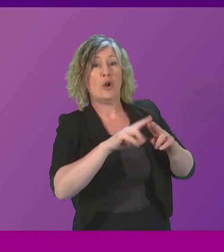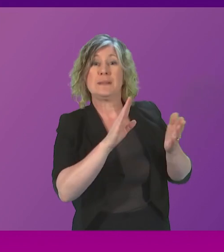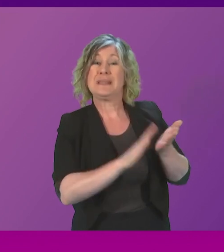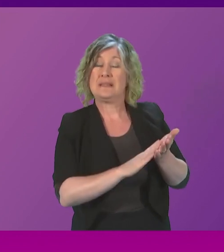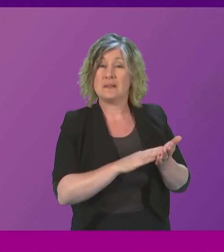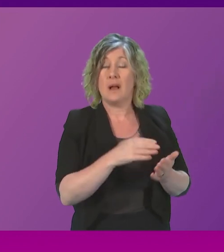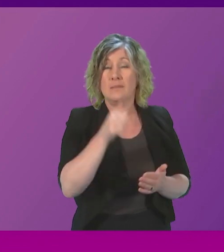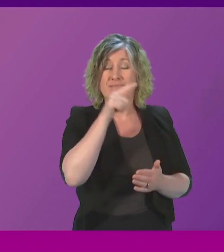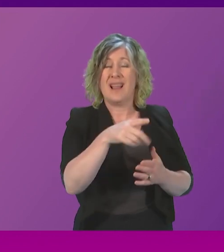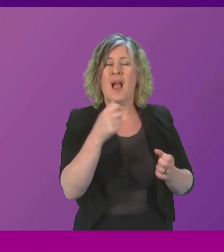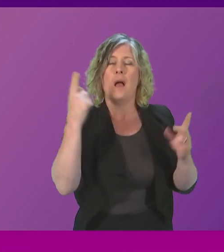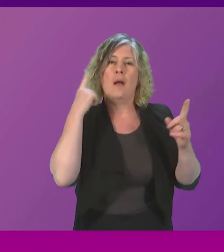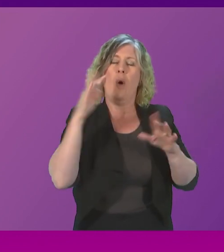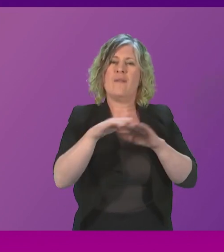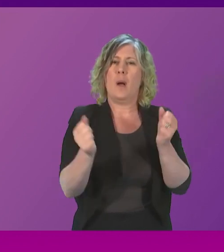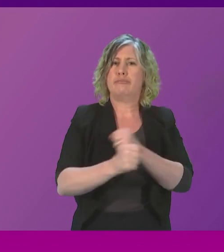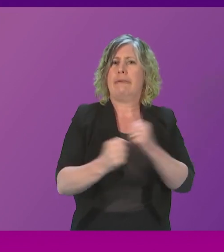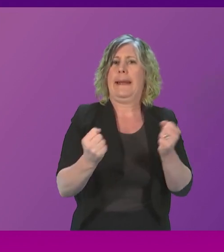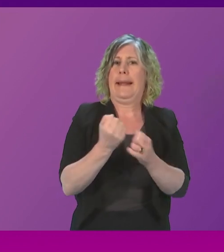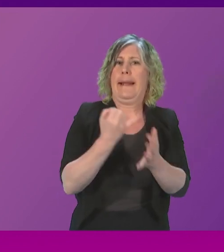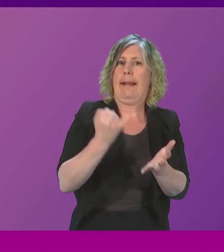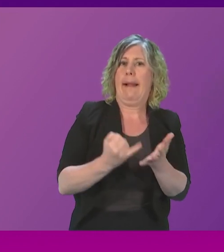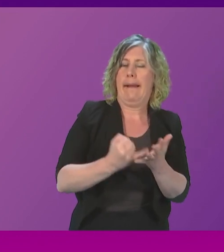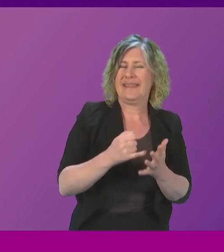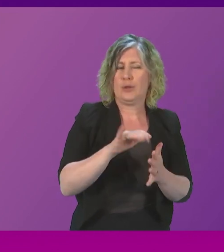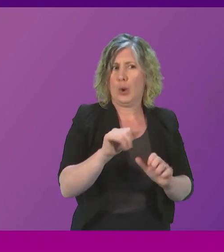I recently met with three campaigners from Endometriosis South of Scotland.